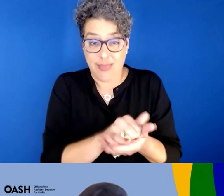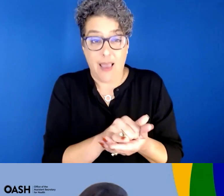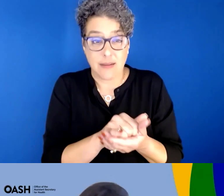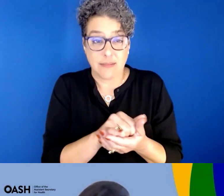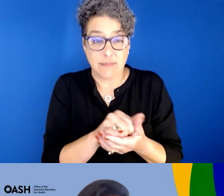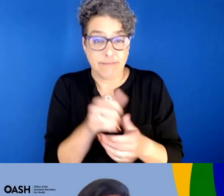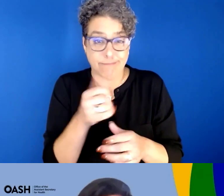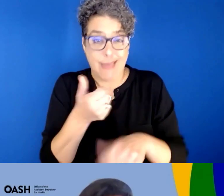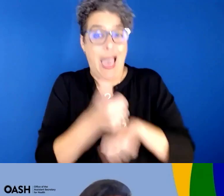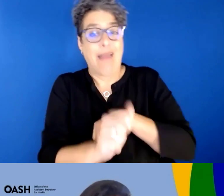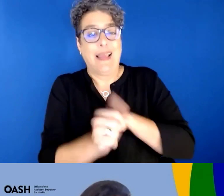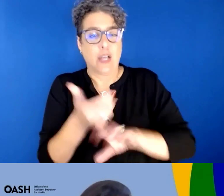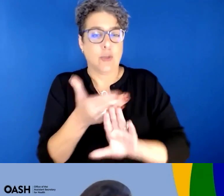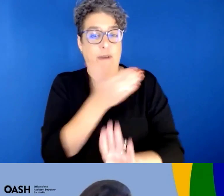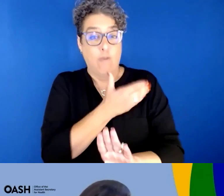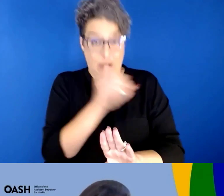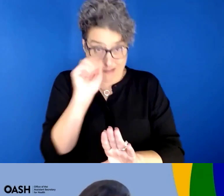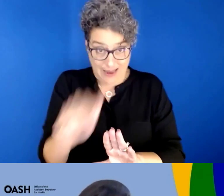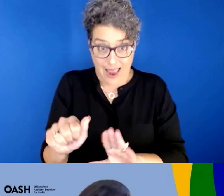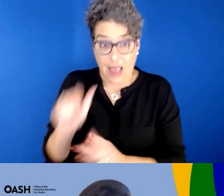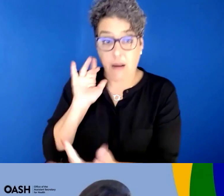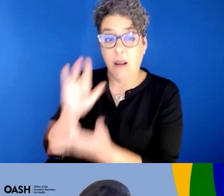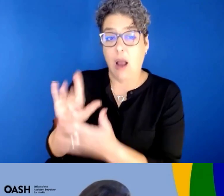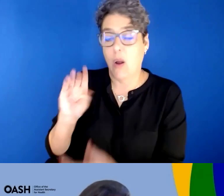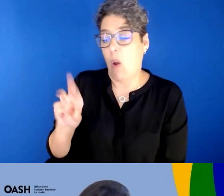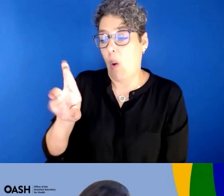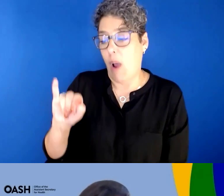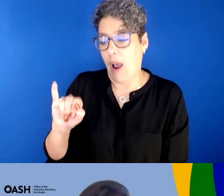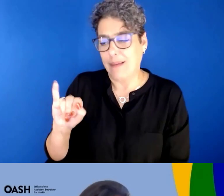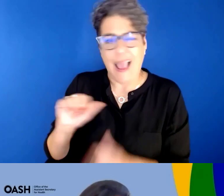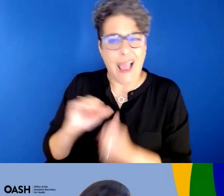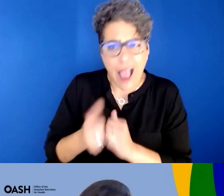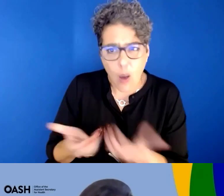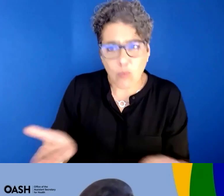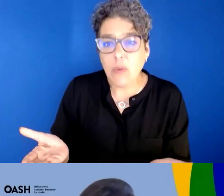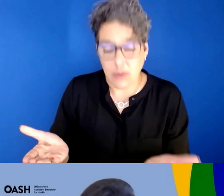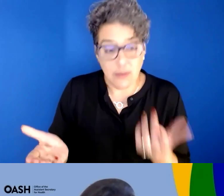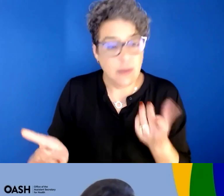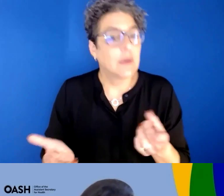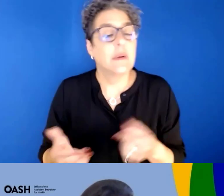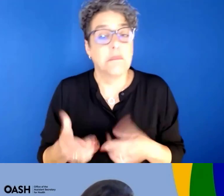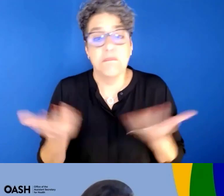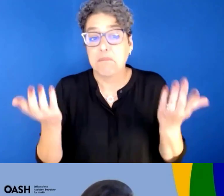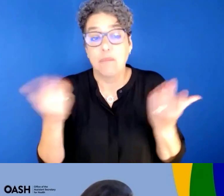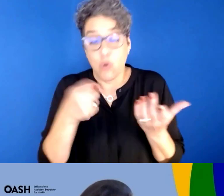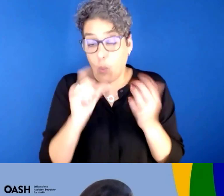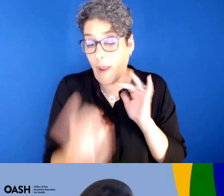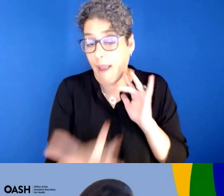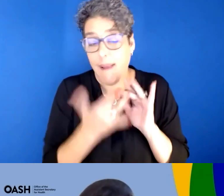Dr. Ranjini Ambalavanar: Yes, you can contact at any time, and the earlier the better if you need help